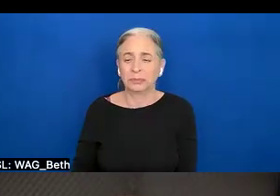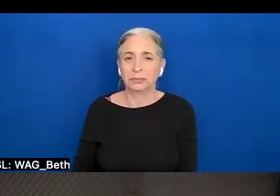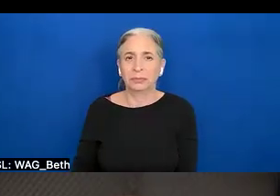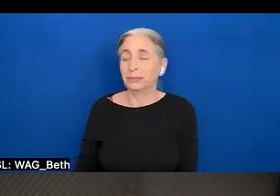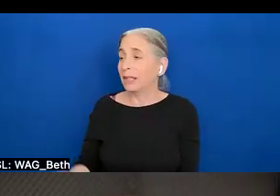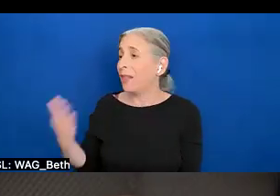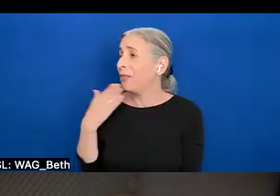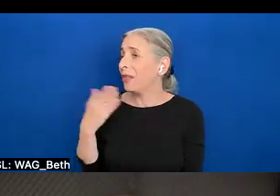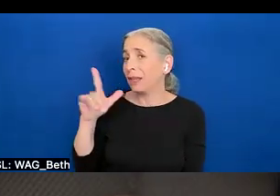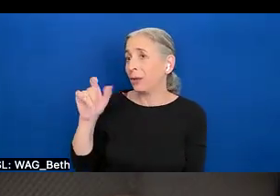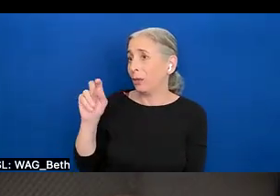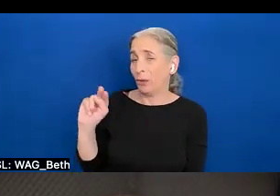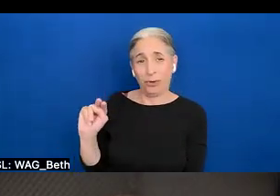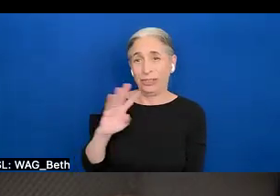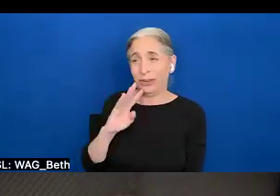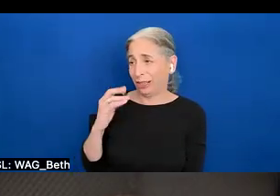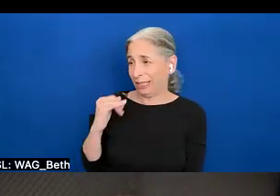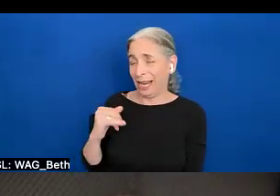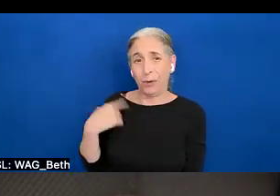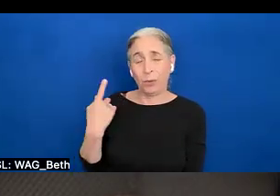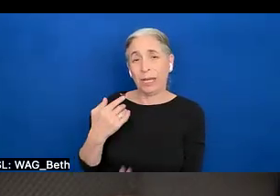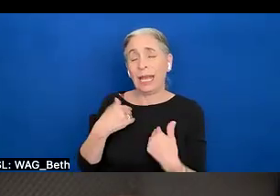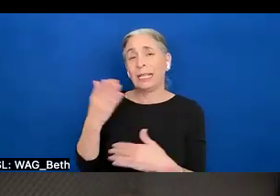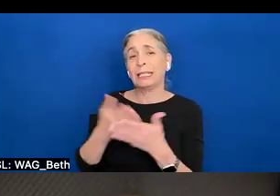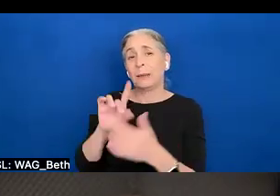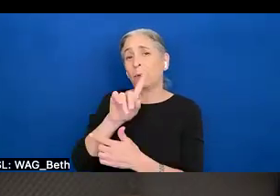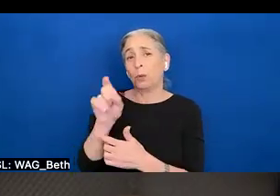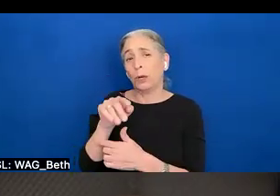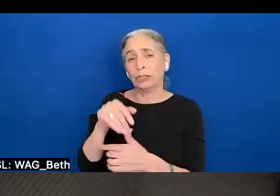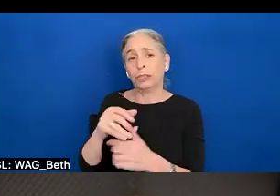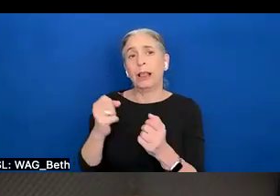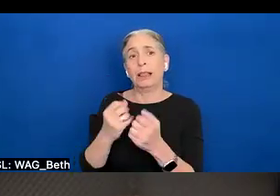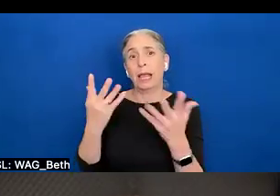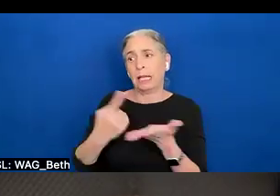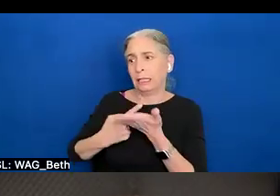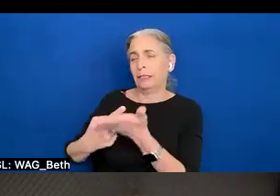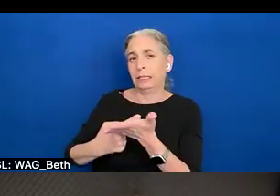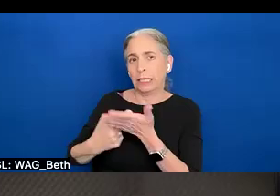Thank you so much. We had a couple questions come through. And we've had a lot of discussion in the chat.